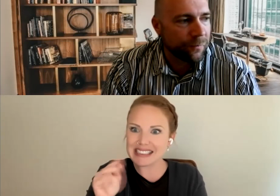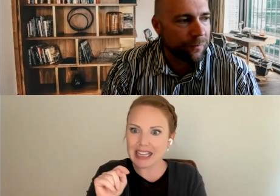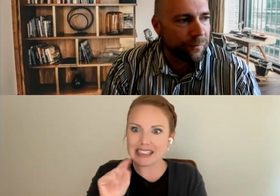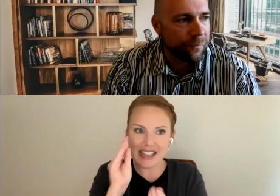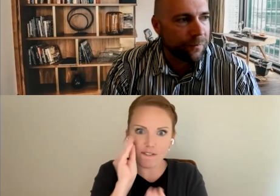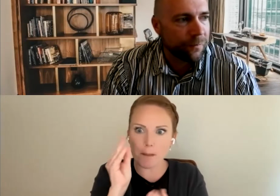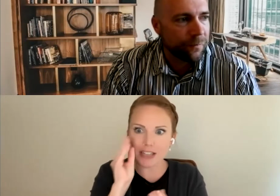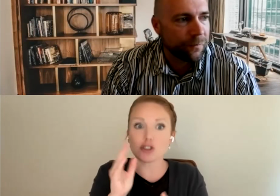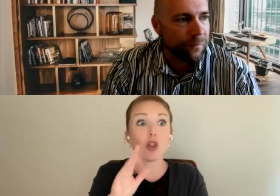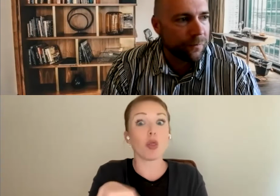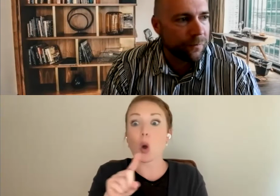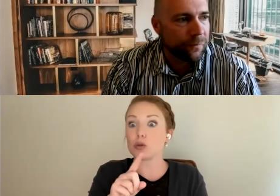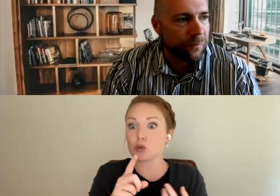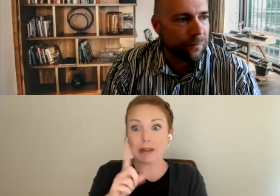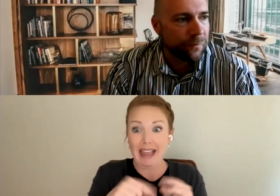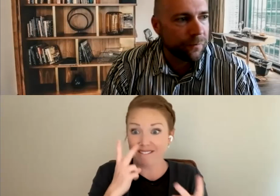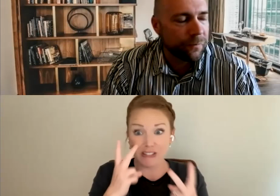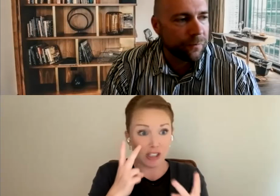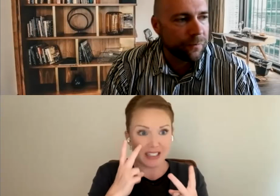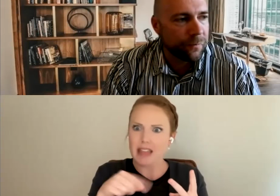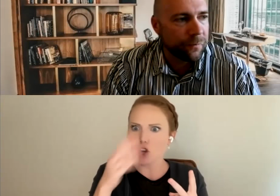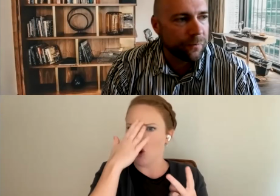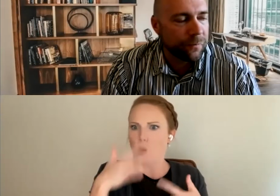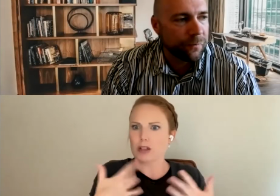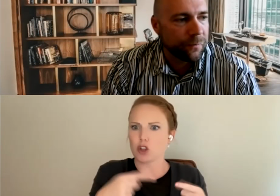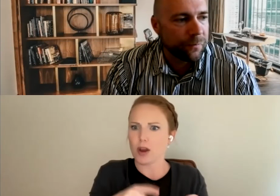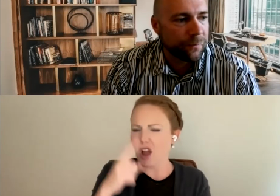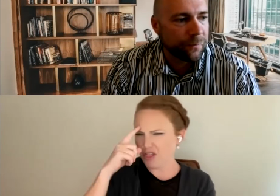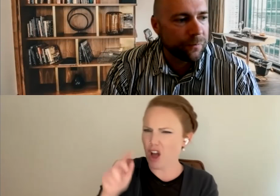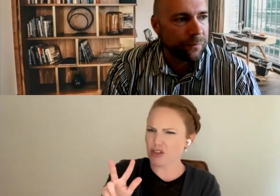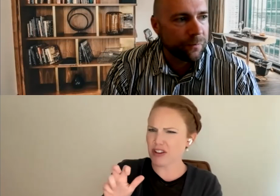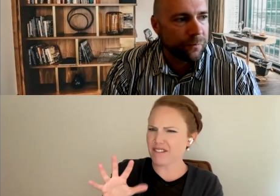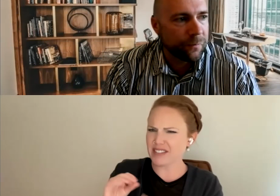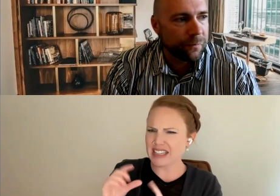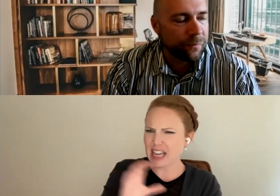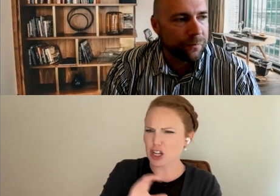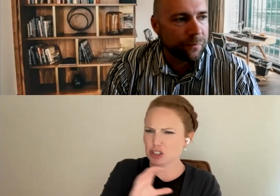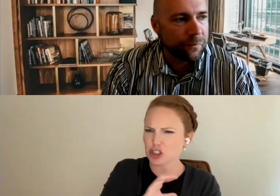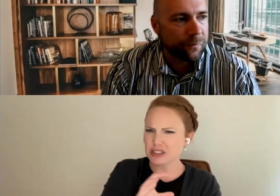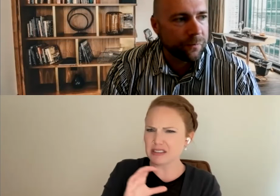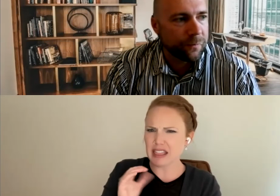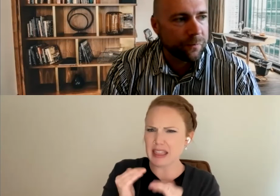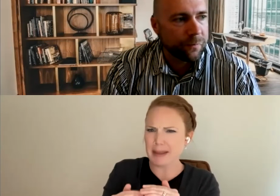About 150 characters was the recommended limit. Yes, that's a recommended limit but